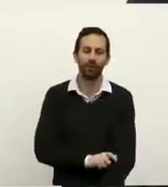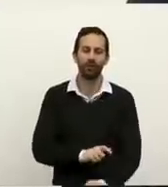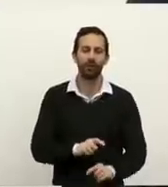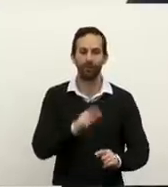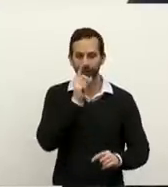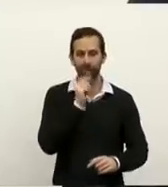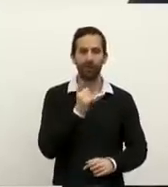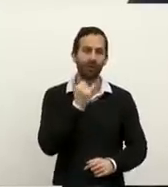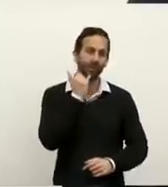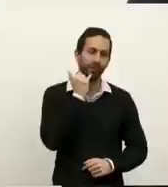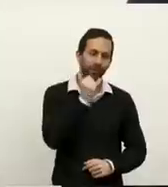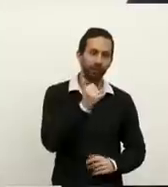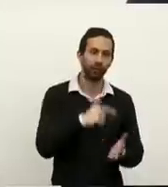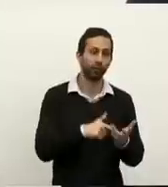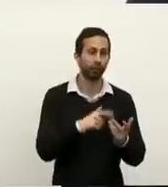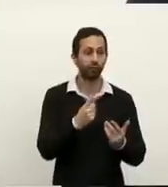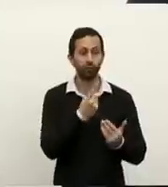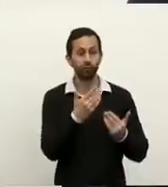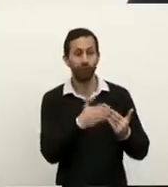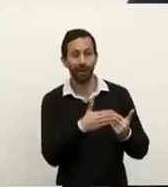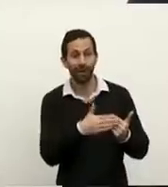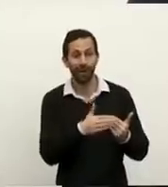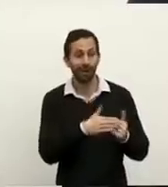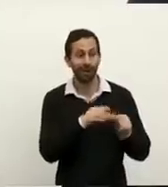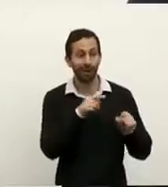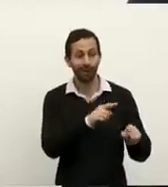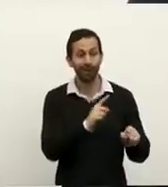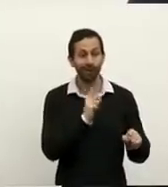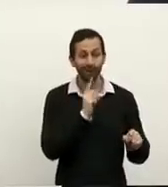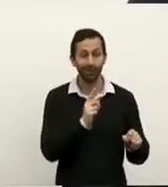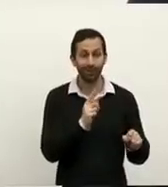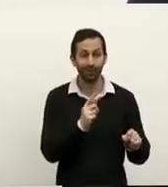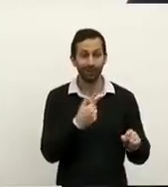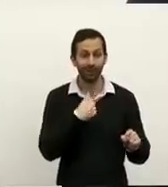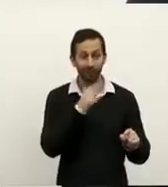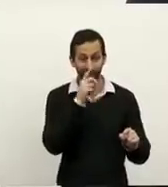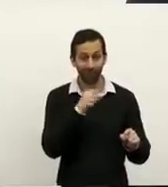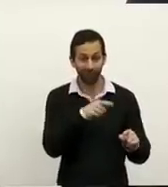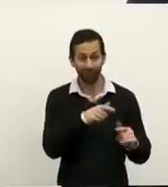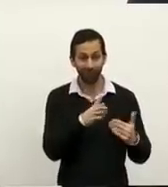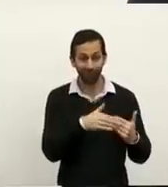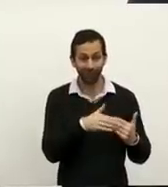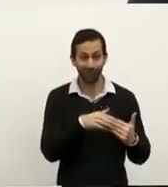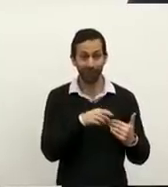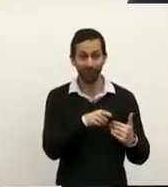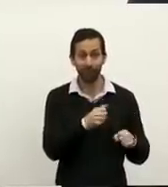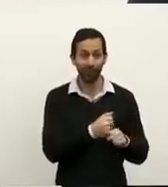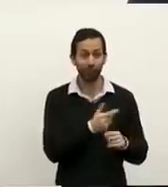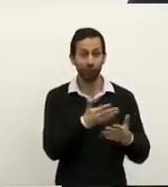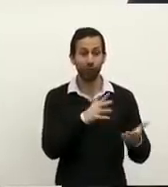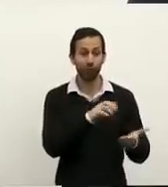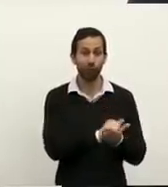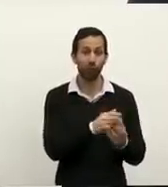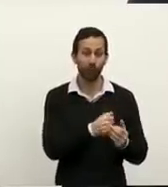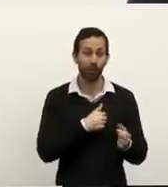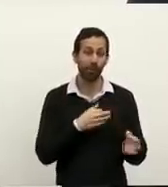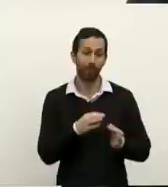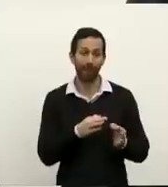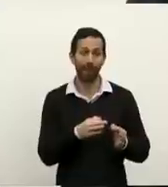to the relevant repairer and say, "I can get this fixed. Can you make a service booking against my plan and come and get it fixed?"